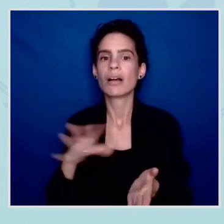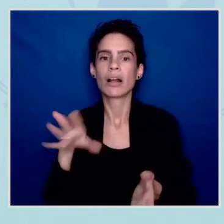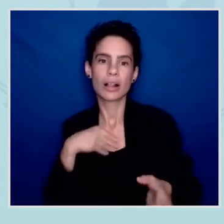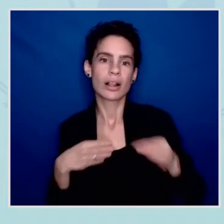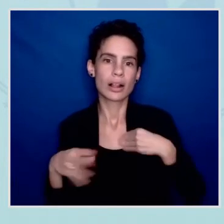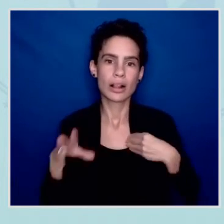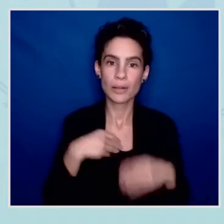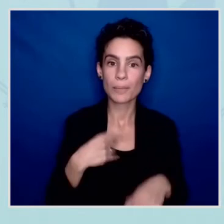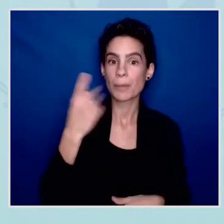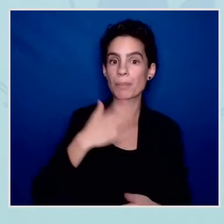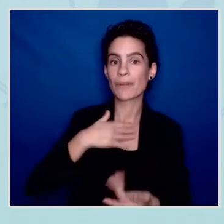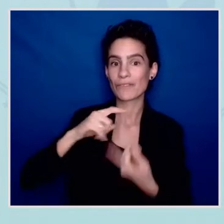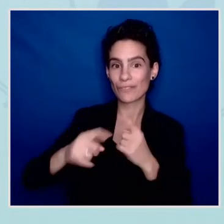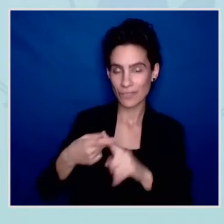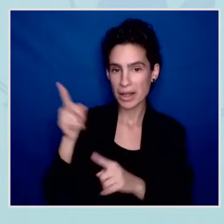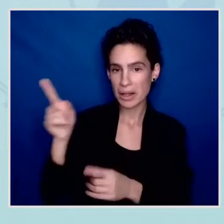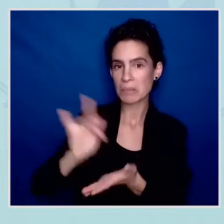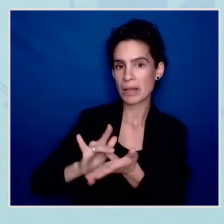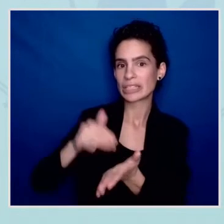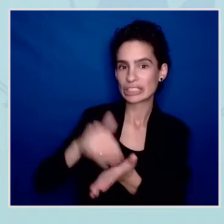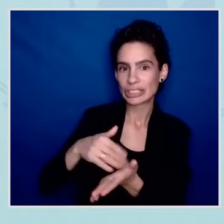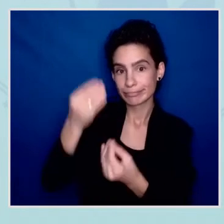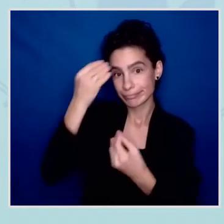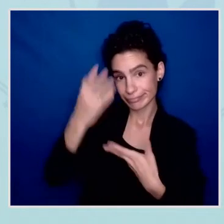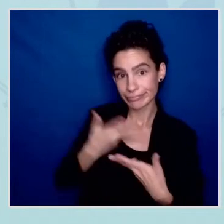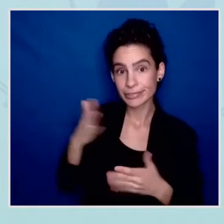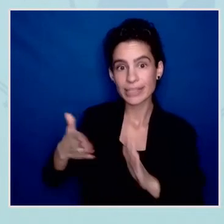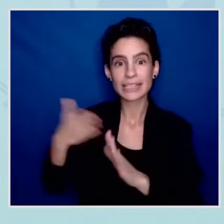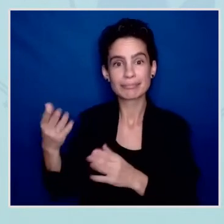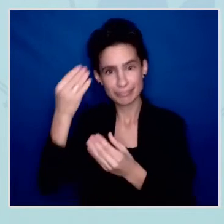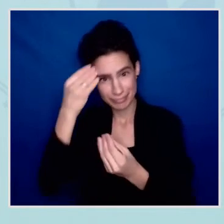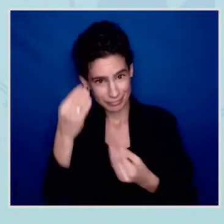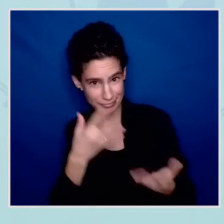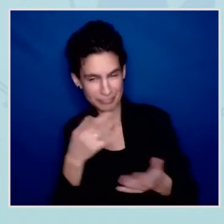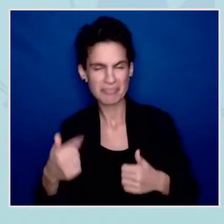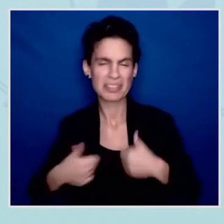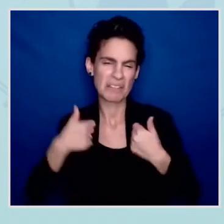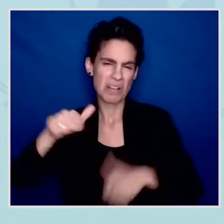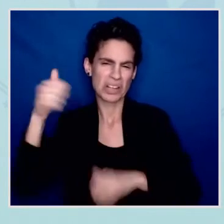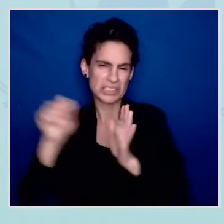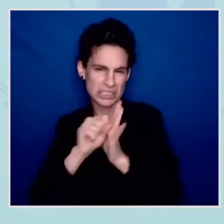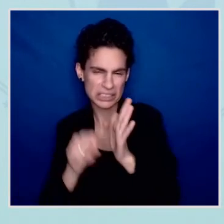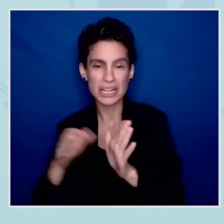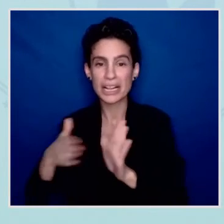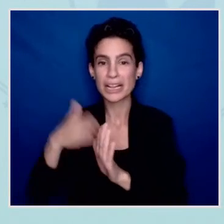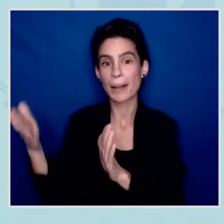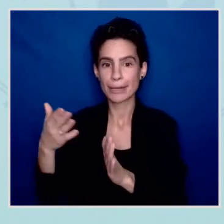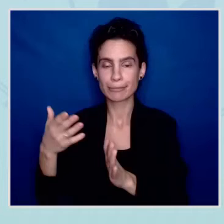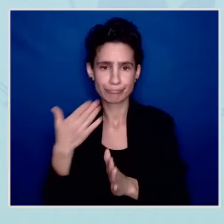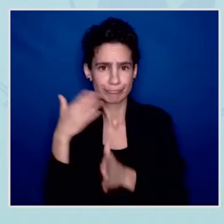ACTUALLY BELIEVE THESE LIES, BECAUSE THEY HAVE HEARD IT